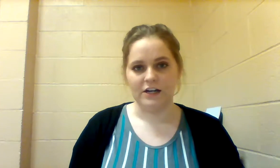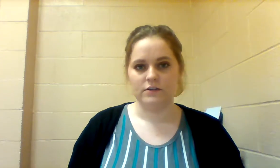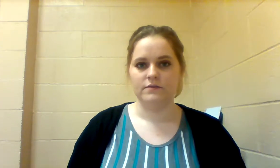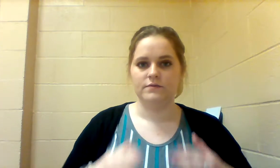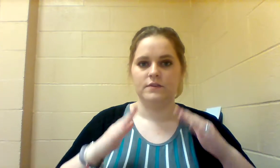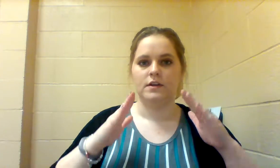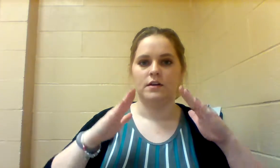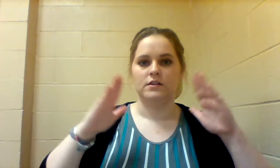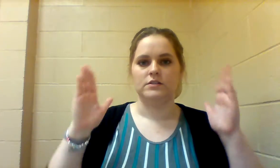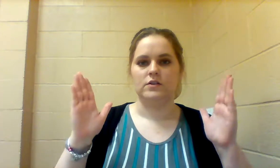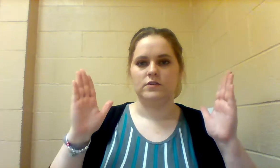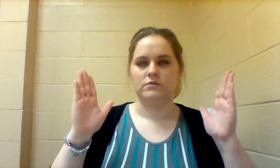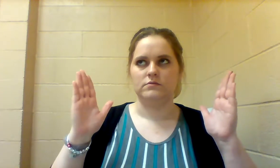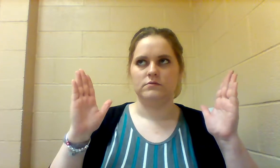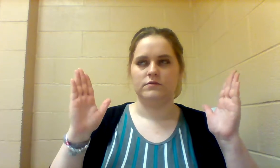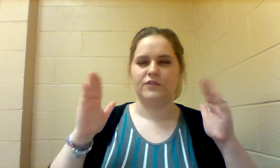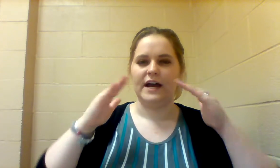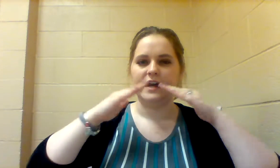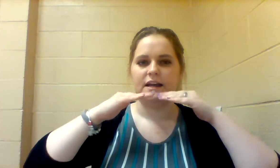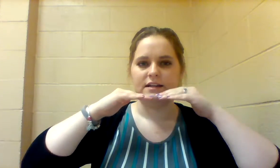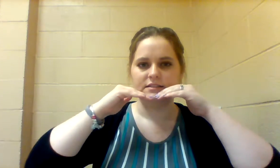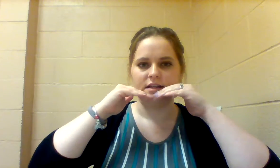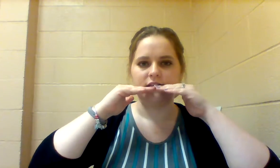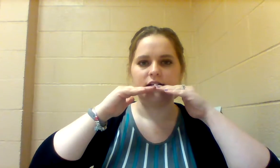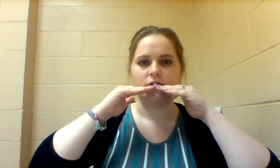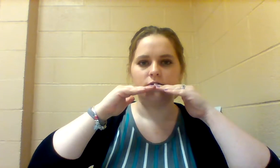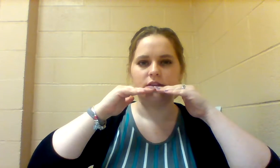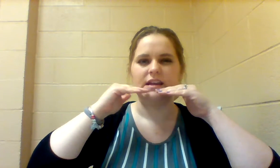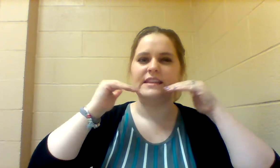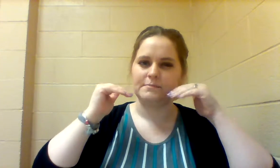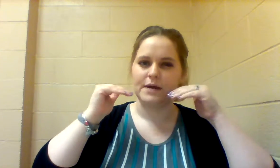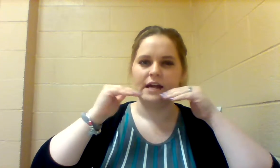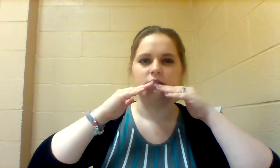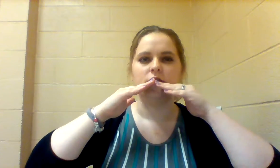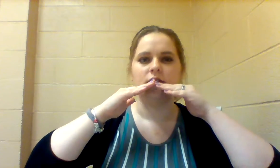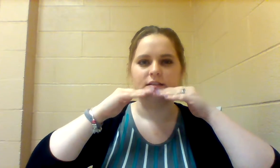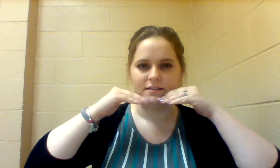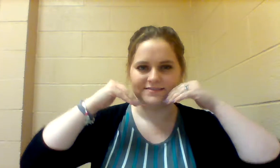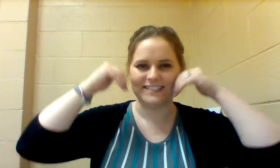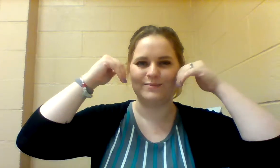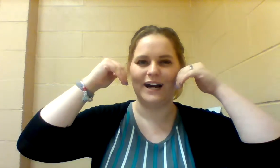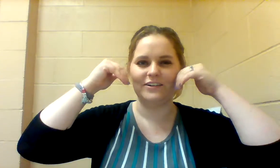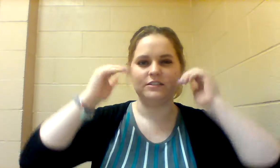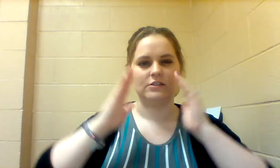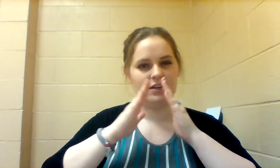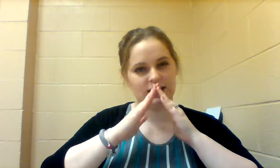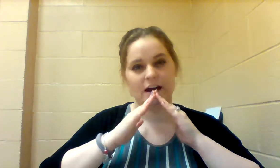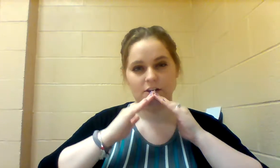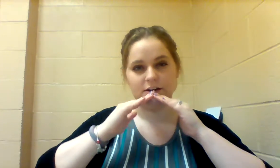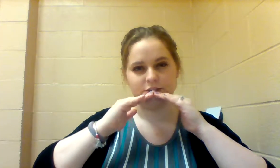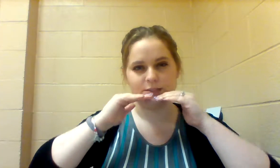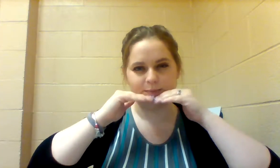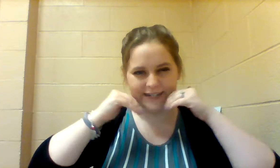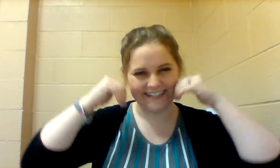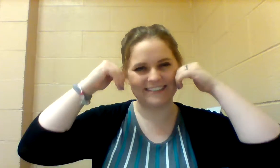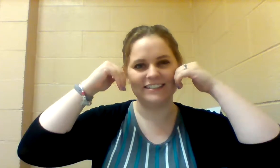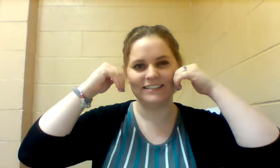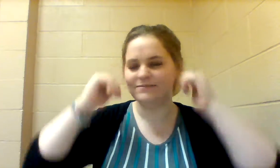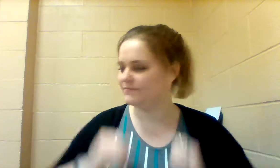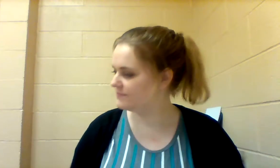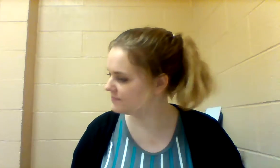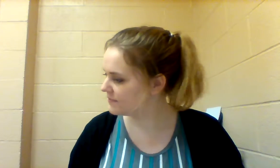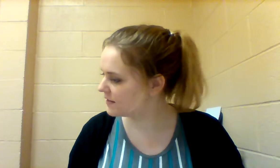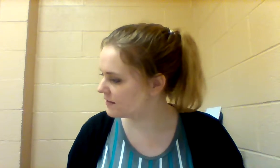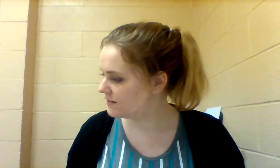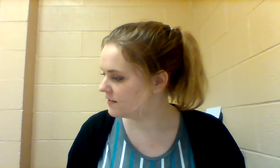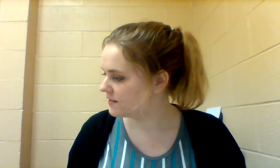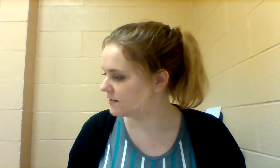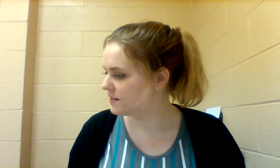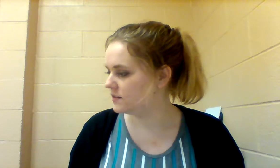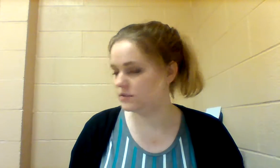SMILE so flat hands and they go- they bend SMILE so like the outline of a smile